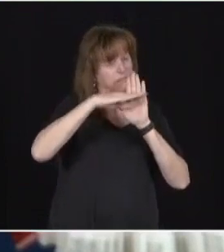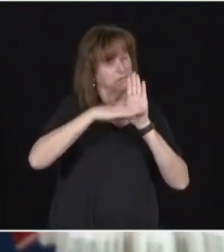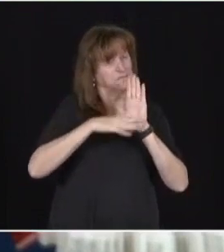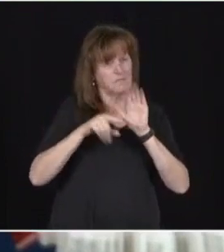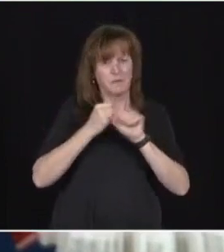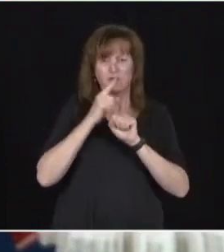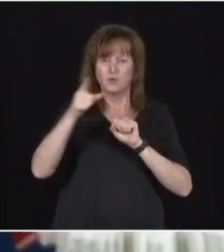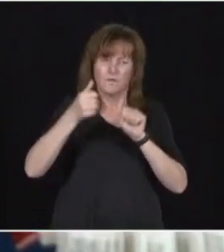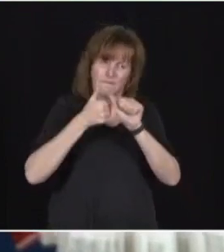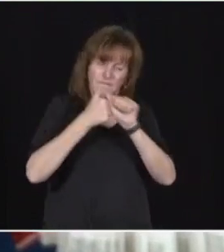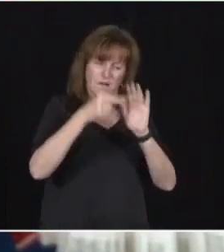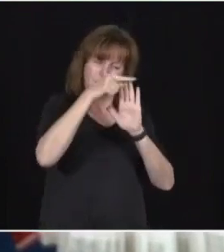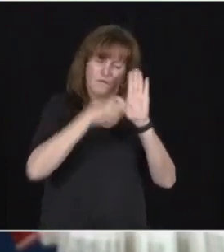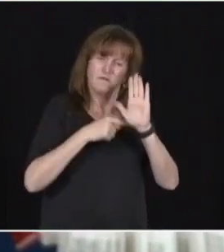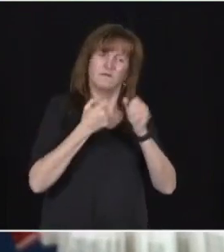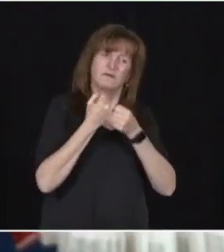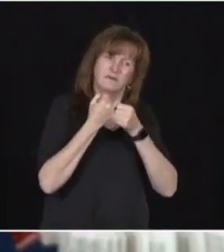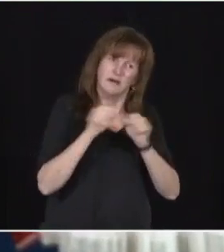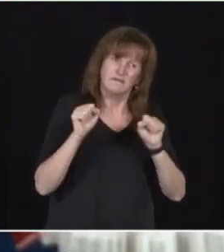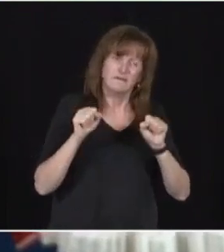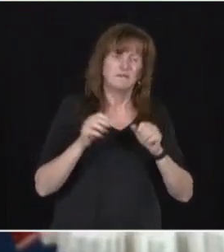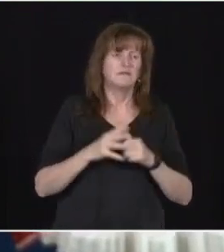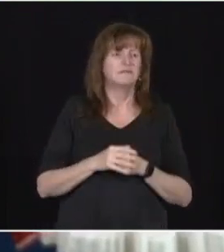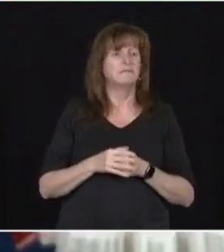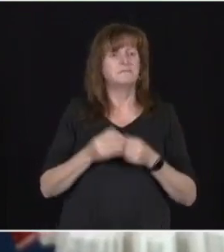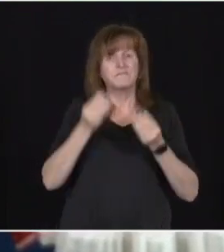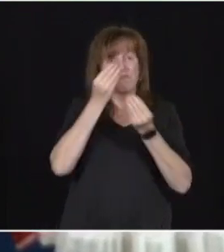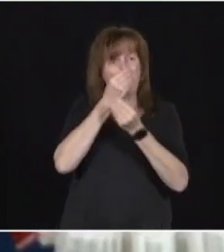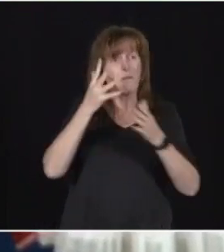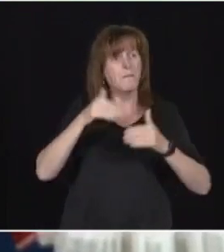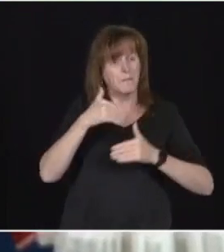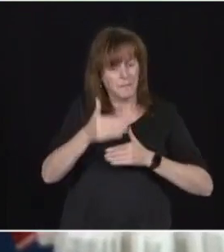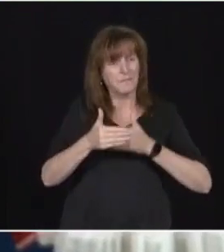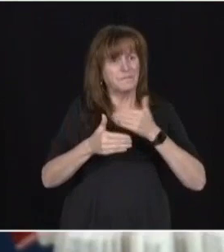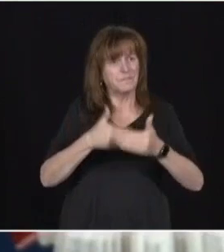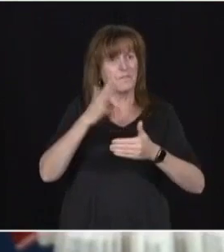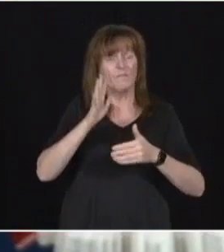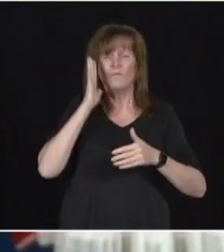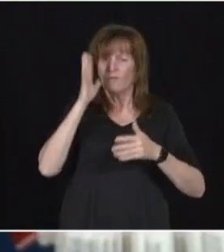I want parents to know that we will be introducing new protocols